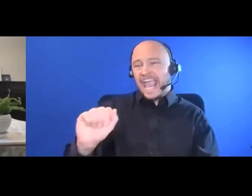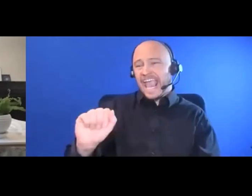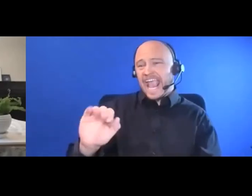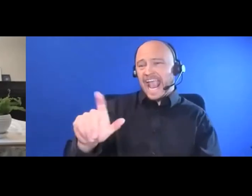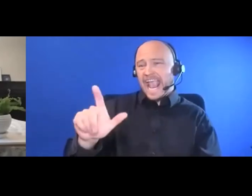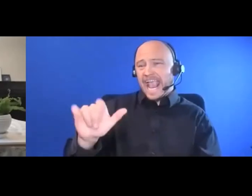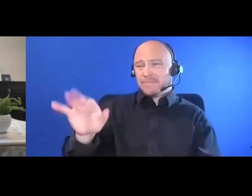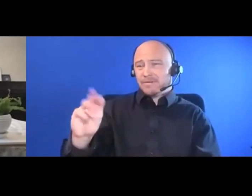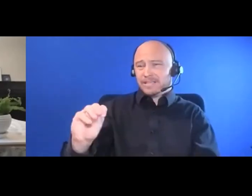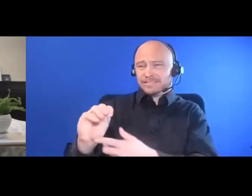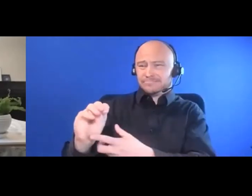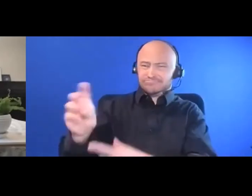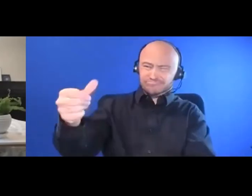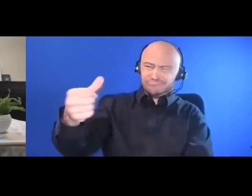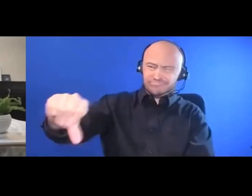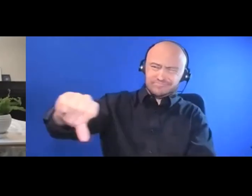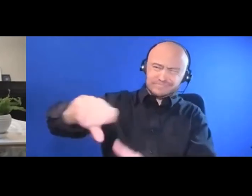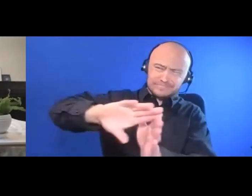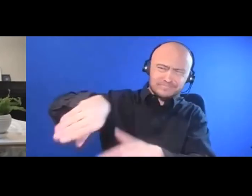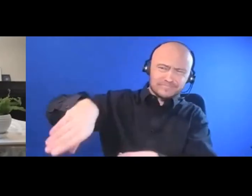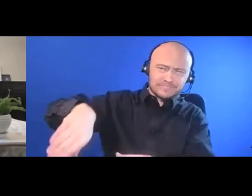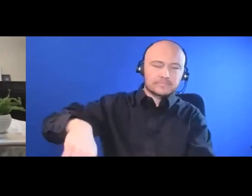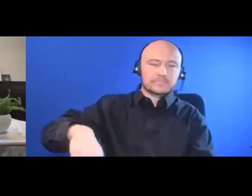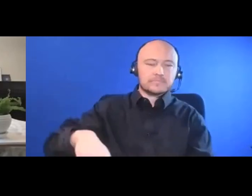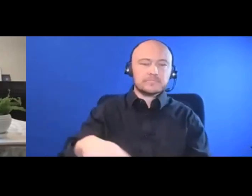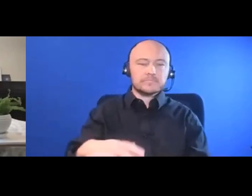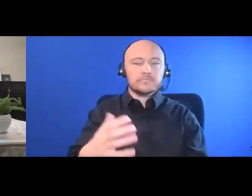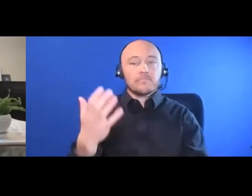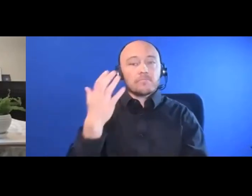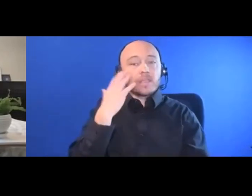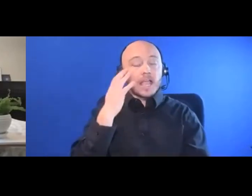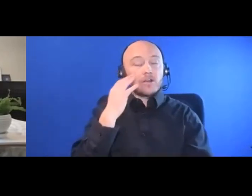There's an ongoing discussion on identity-first versus person-first language,